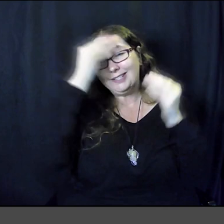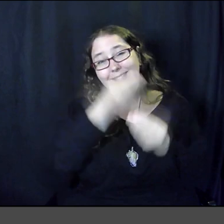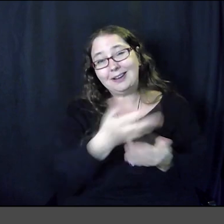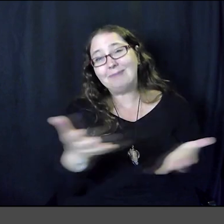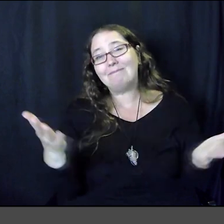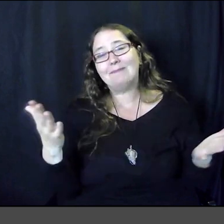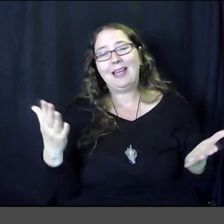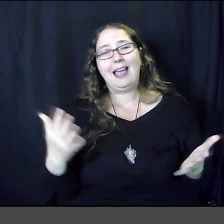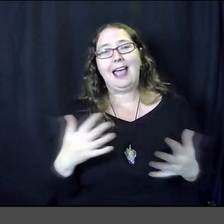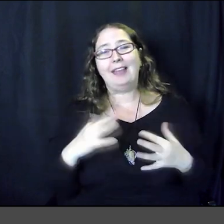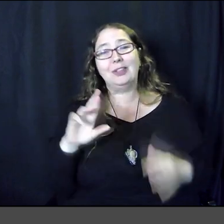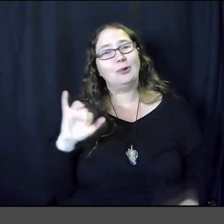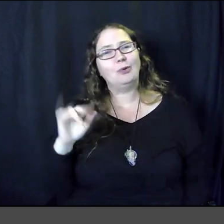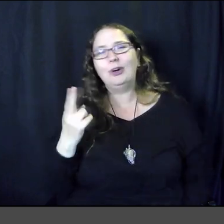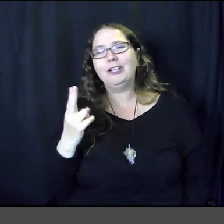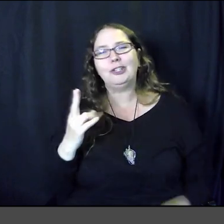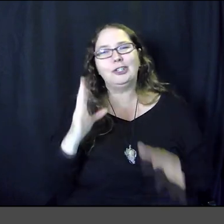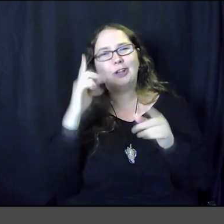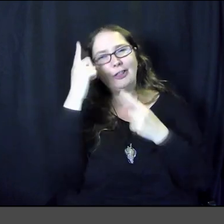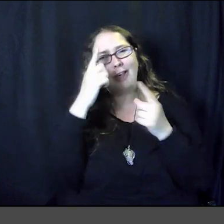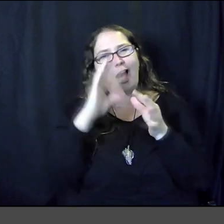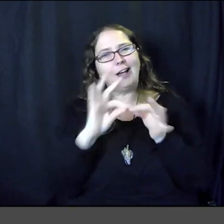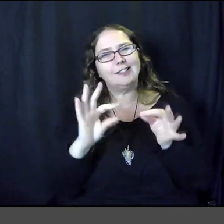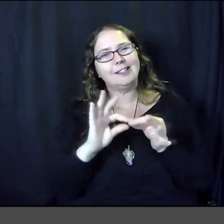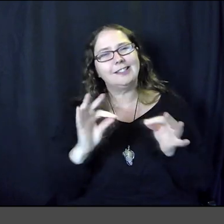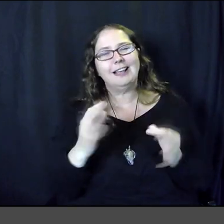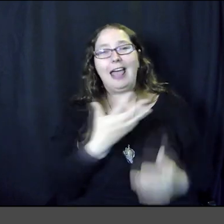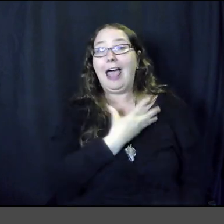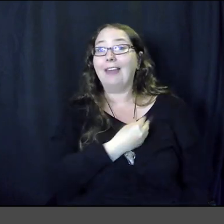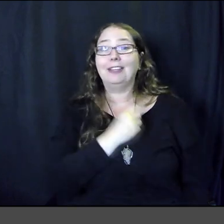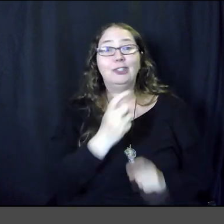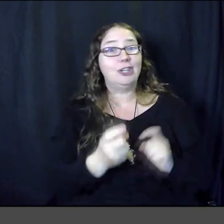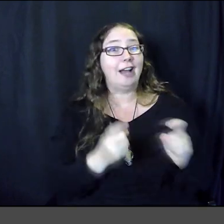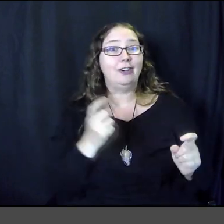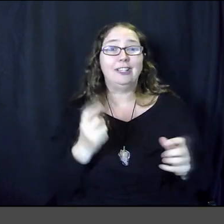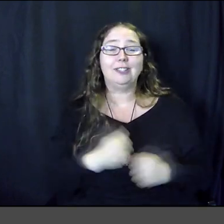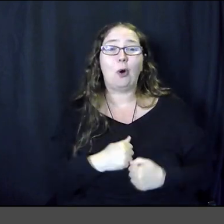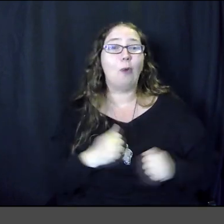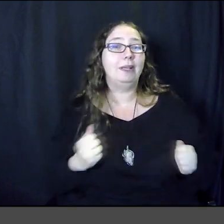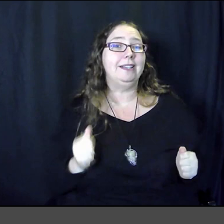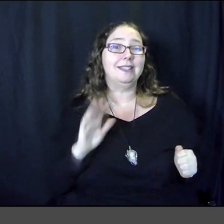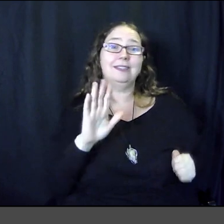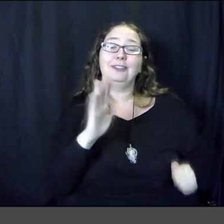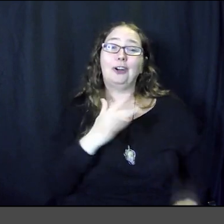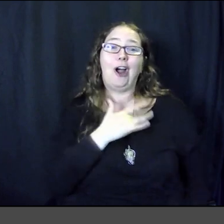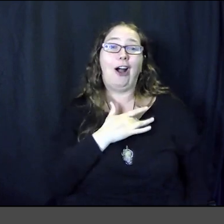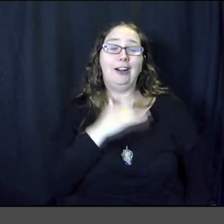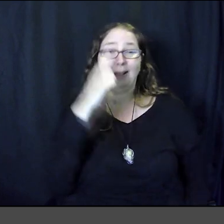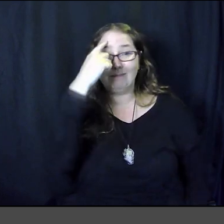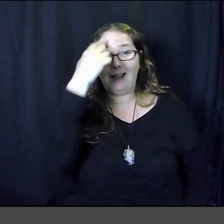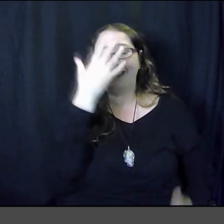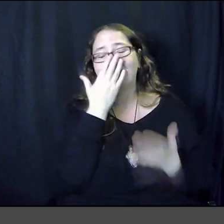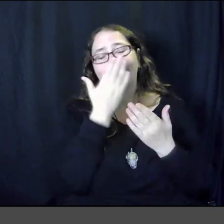AND ALL OF THE GENEROUS, GENEROUS OPENNESS OF YOUR HEARTS AND MINDS. SO THANK YOU. THANK YOU. THANK YOU. THANK YOU.